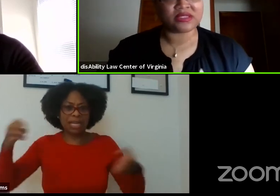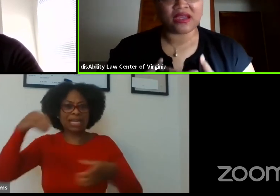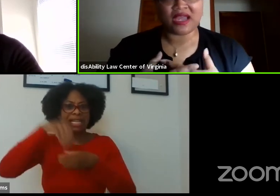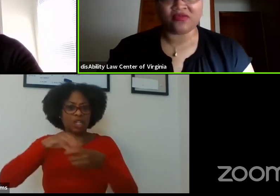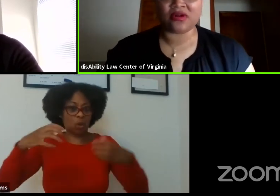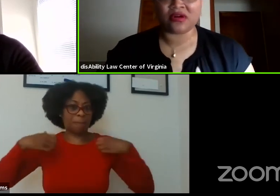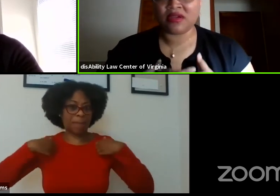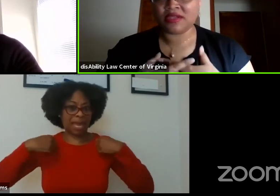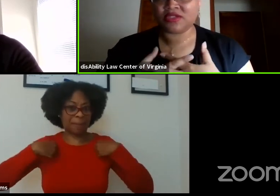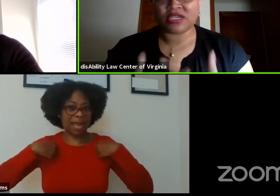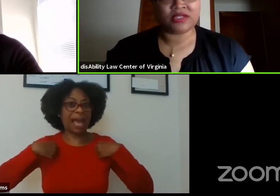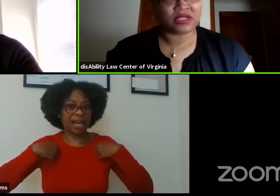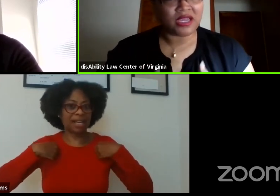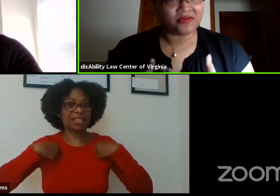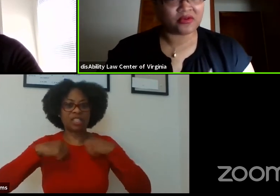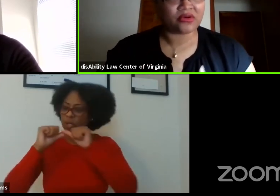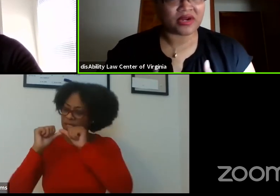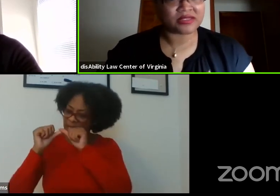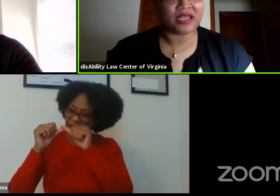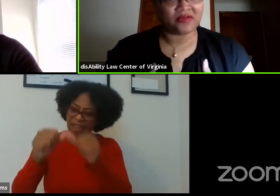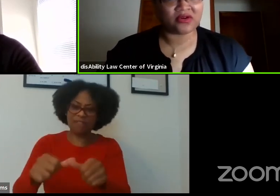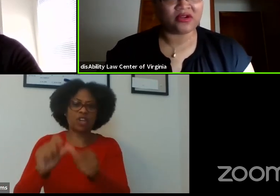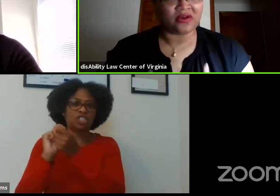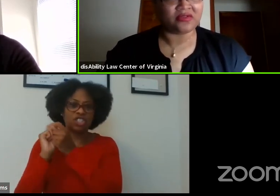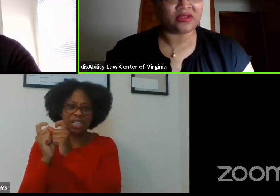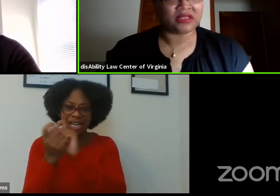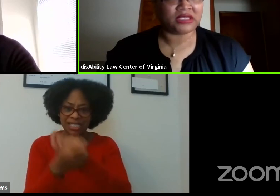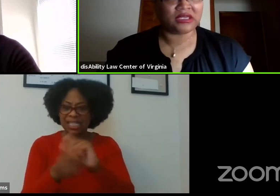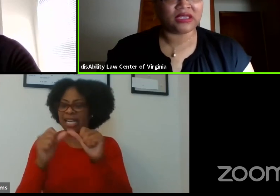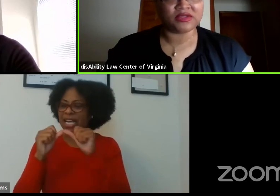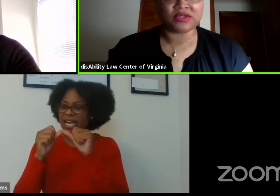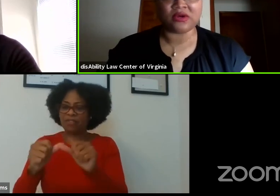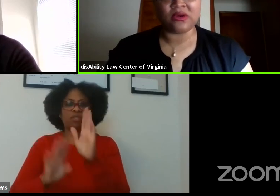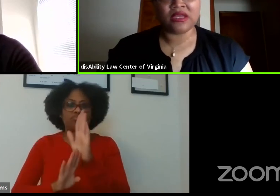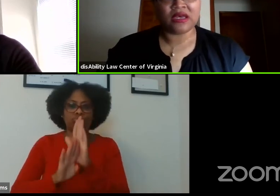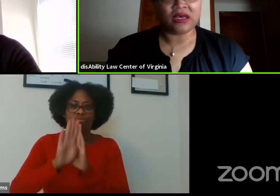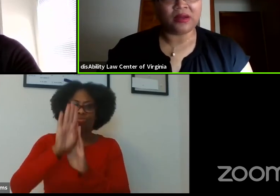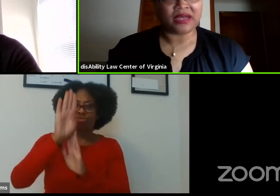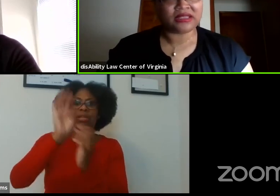So it's an ever-changing, ever-progressing, ever-evolving thing. And so